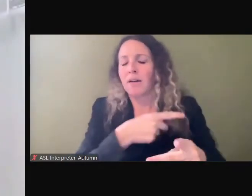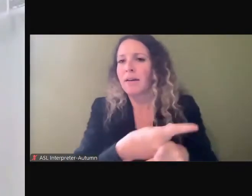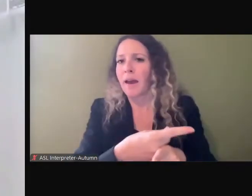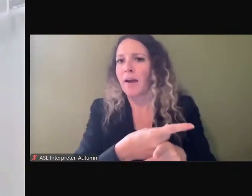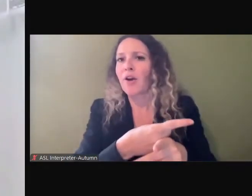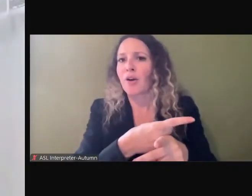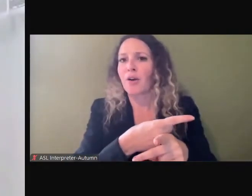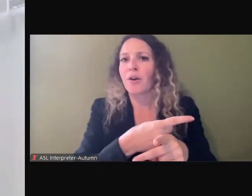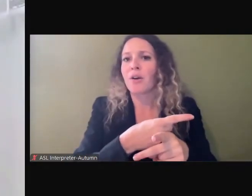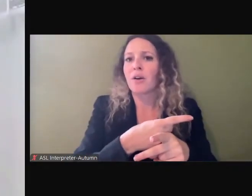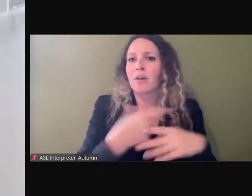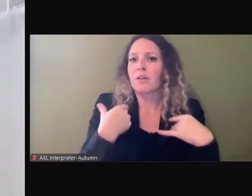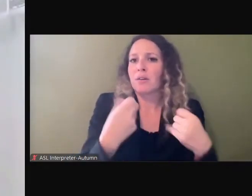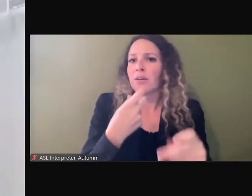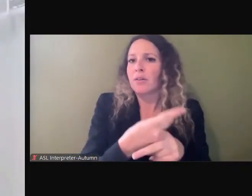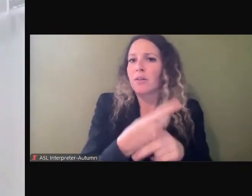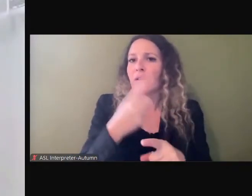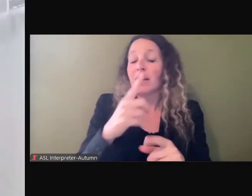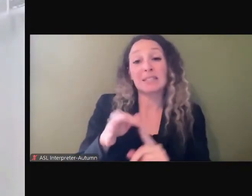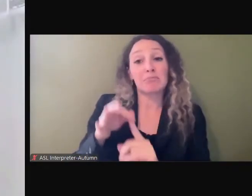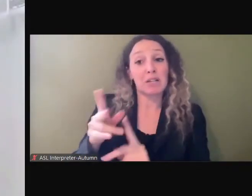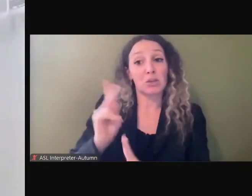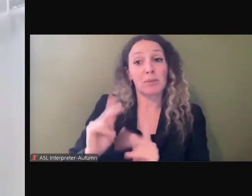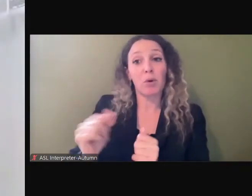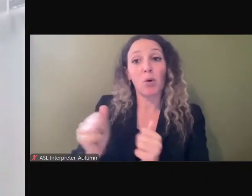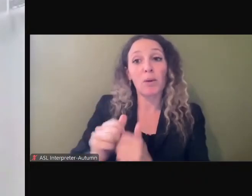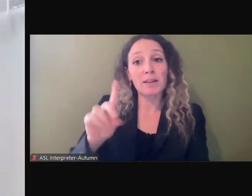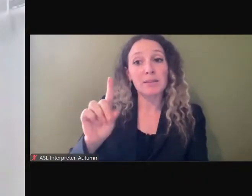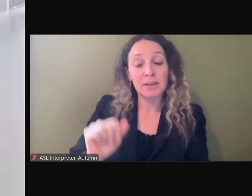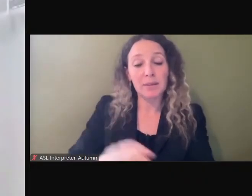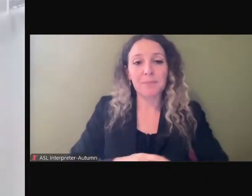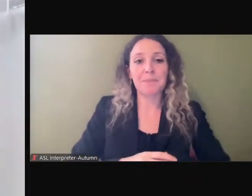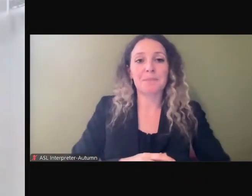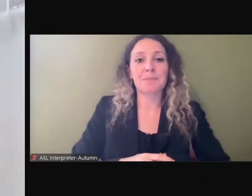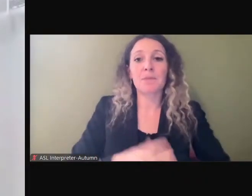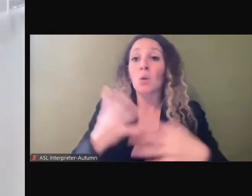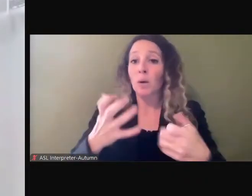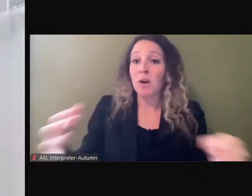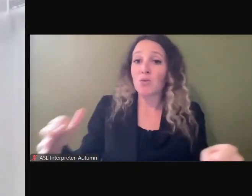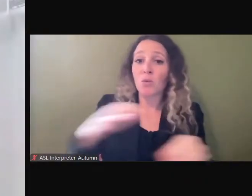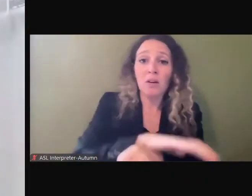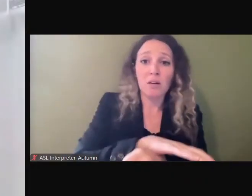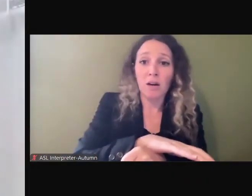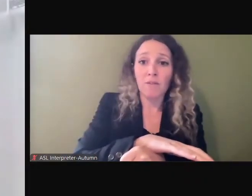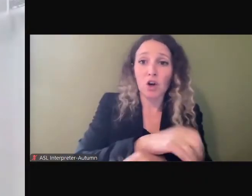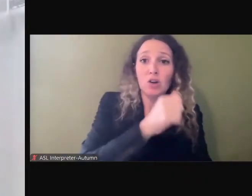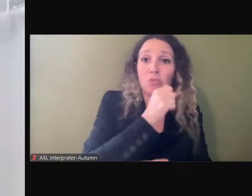Our policies advocate for ensuring telehealth services are covered under private insurance and